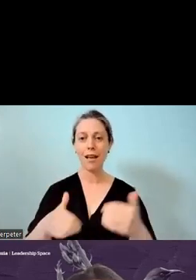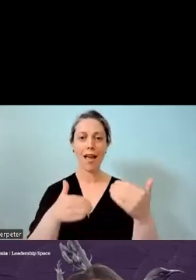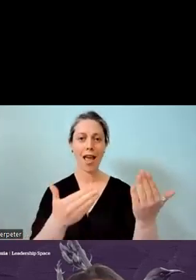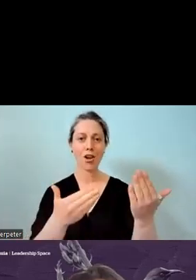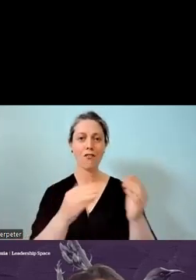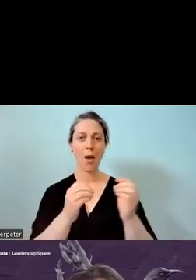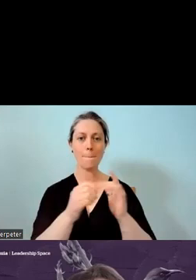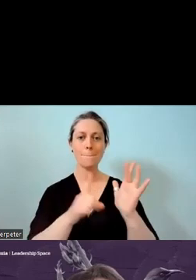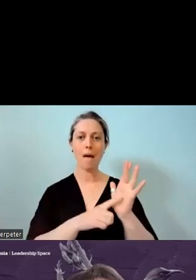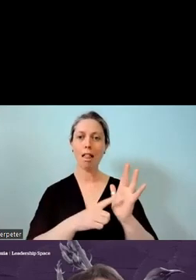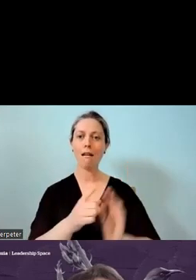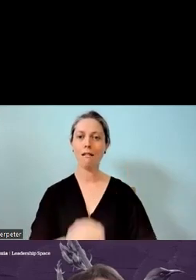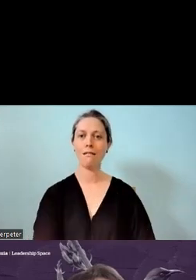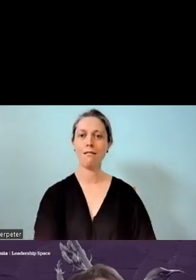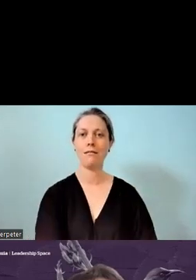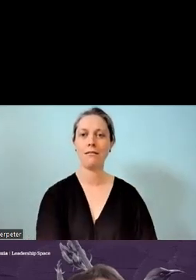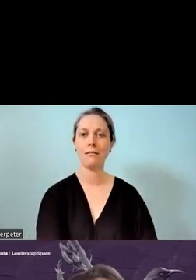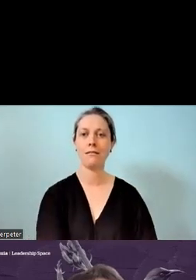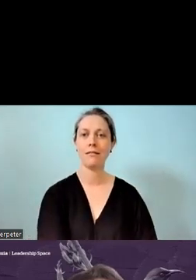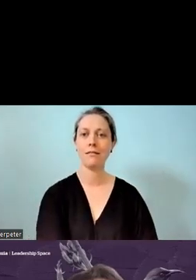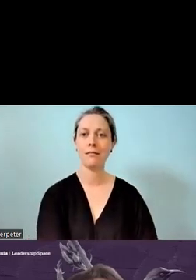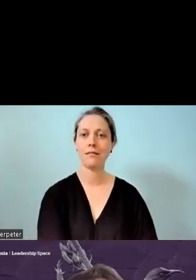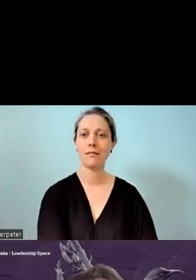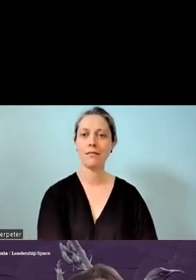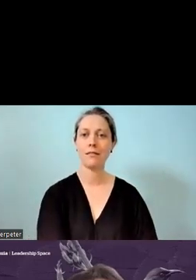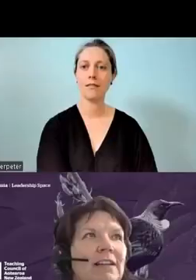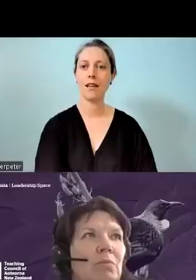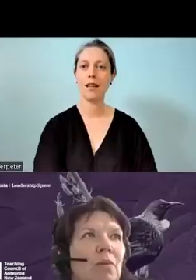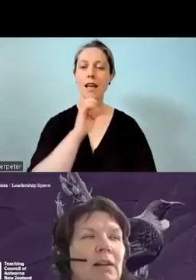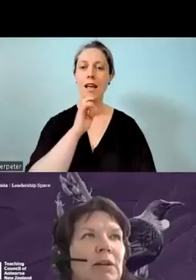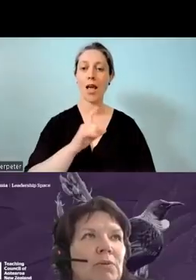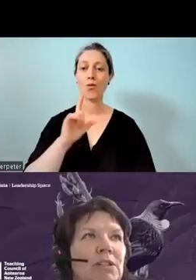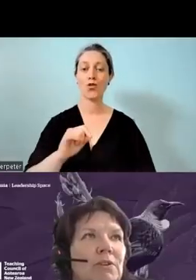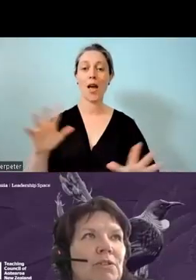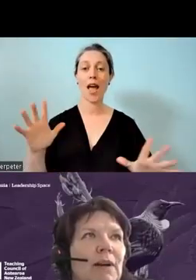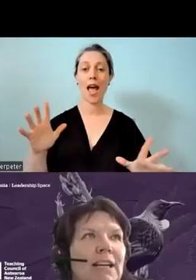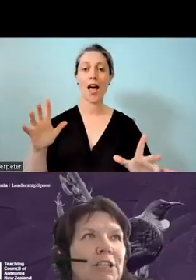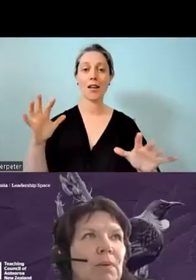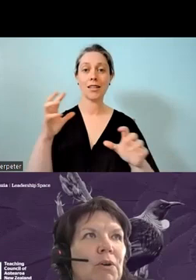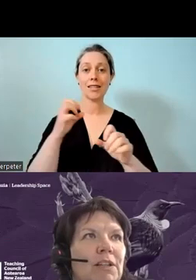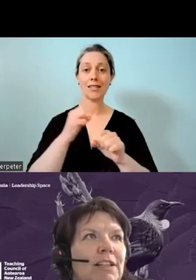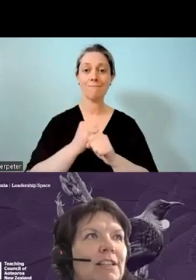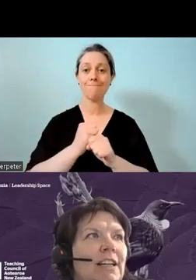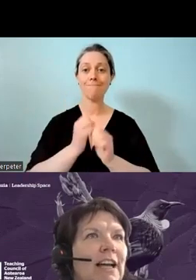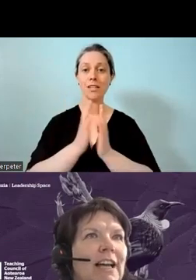who is going to do our closing karakia, while we also do our end poll.